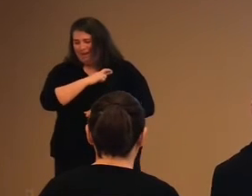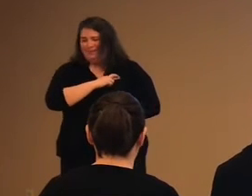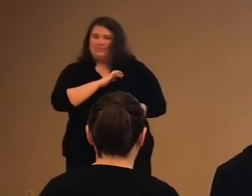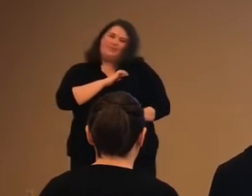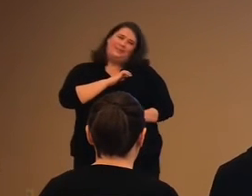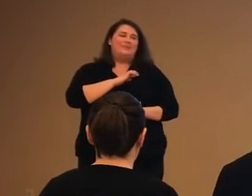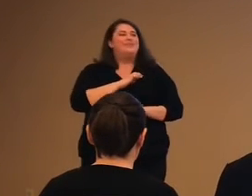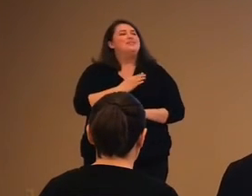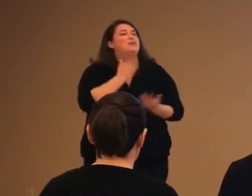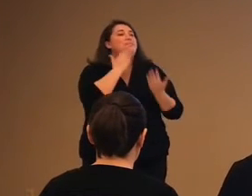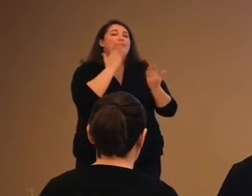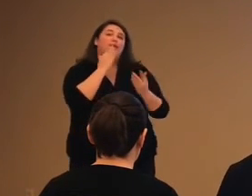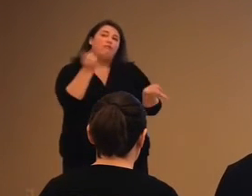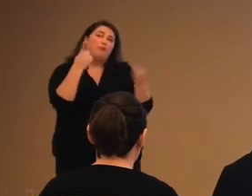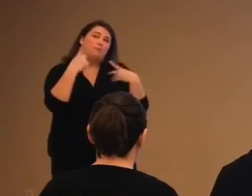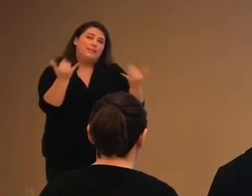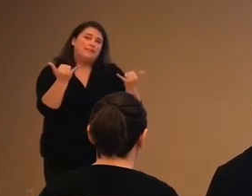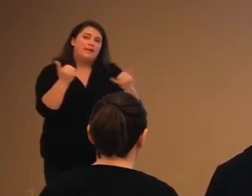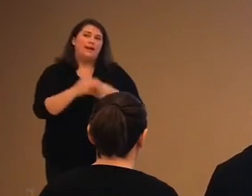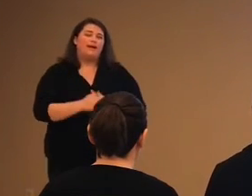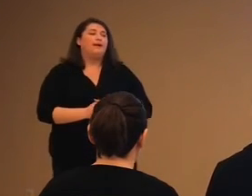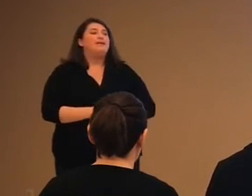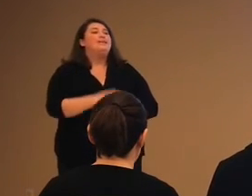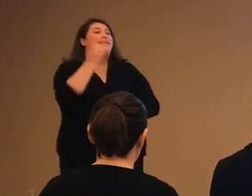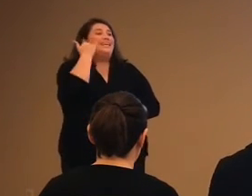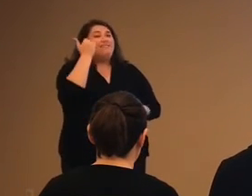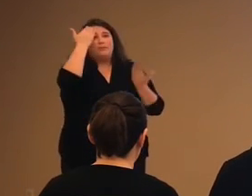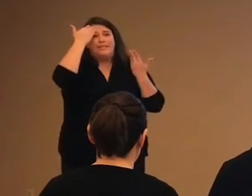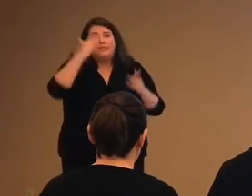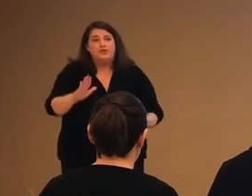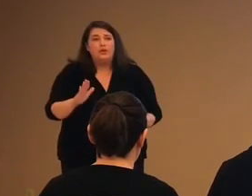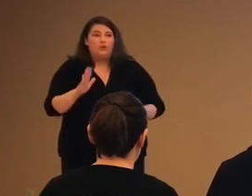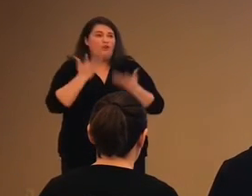Thank you all for coming today because if you didn't know you're in the Missouri History Museum